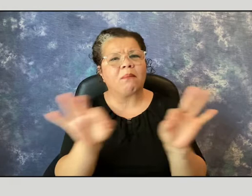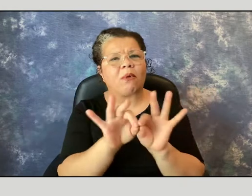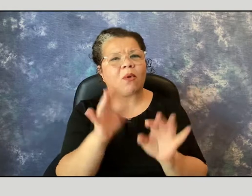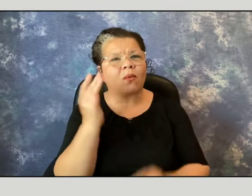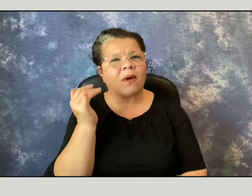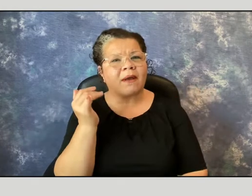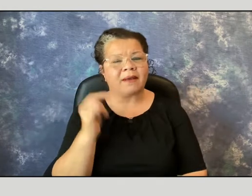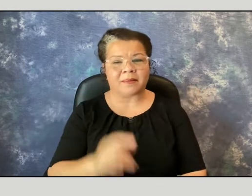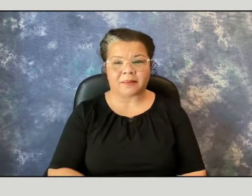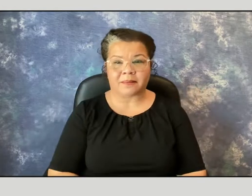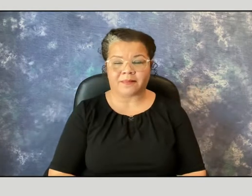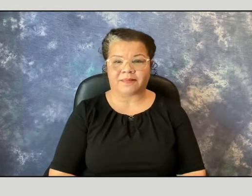Pull up a chair.